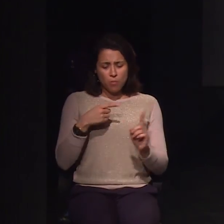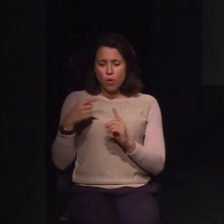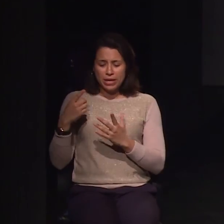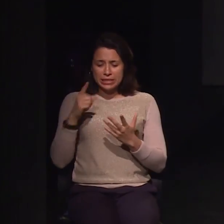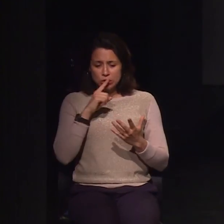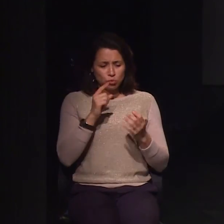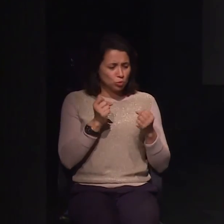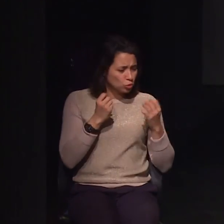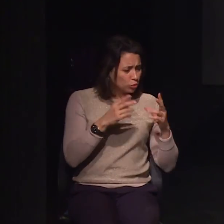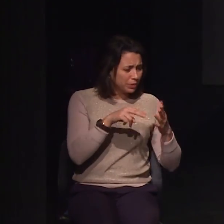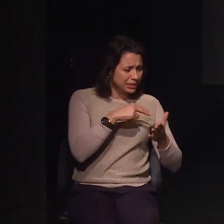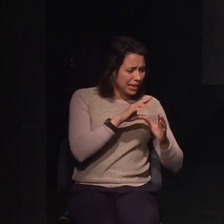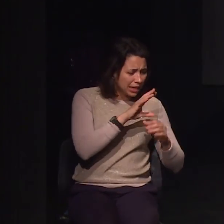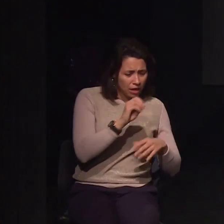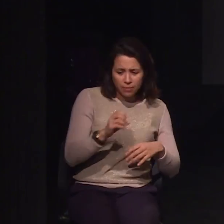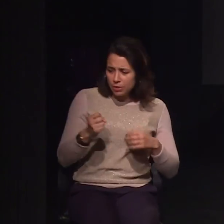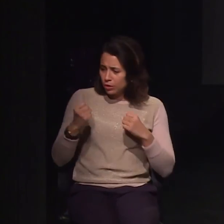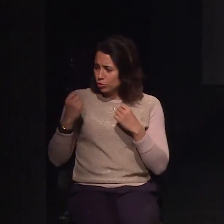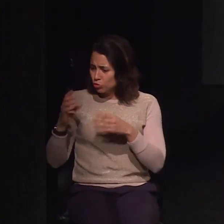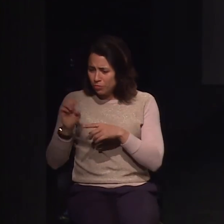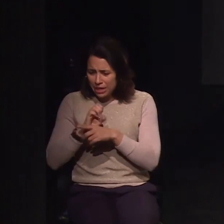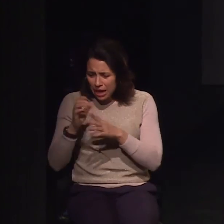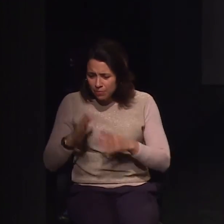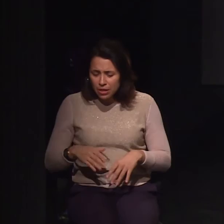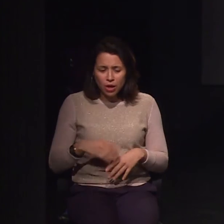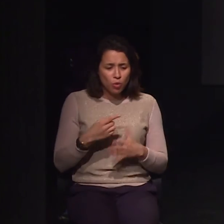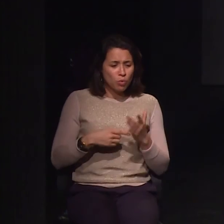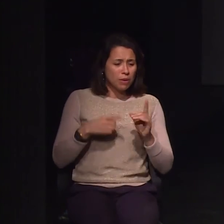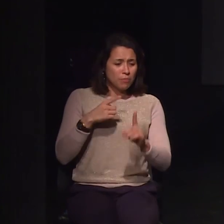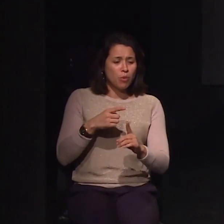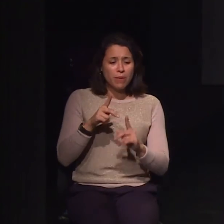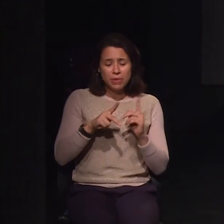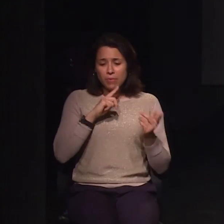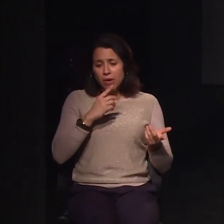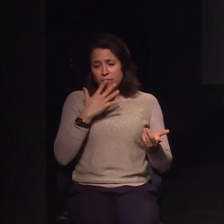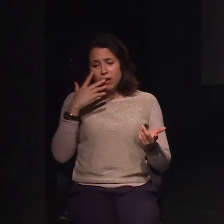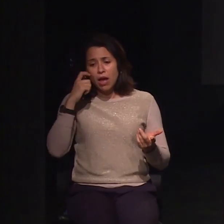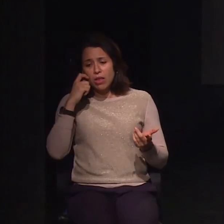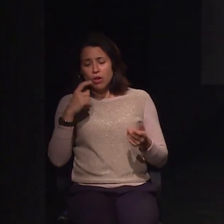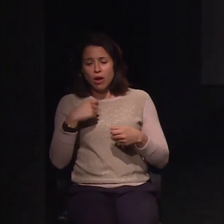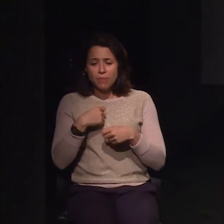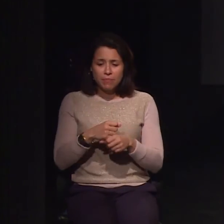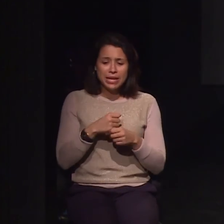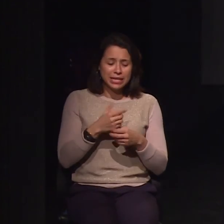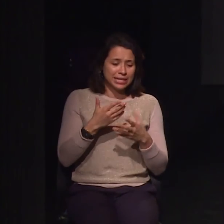at what point are there too many people of color making pieces about death and race and